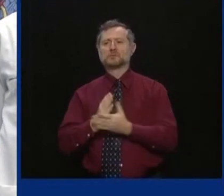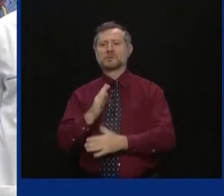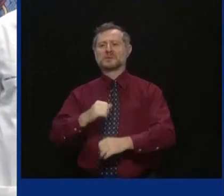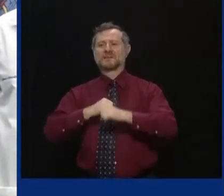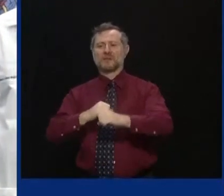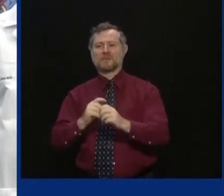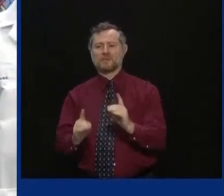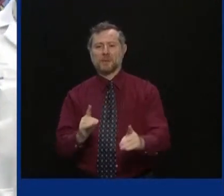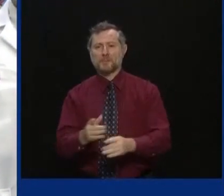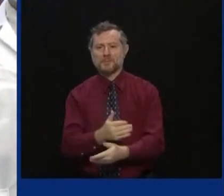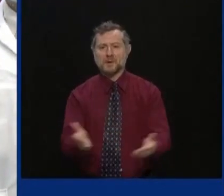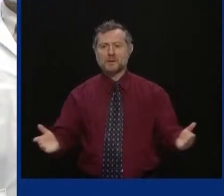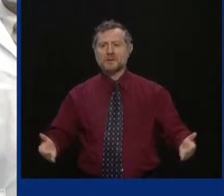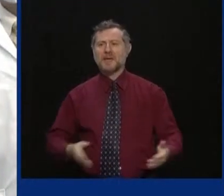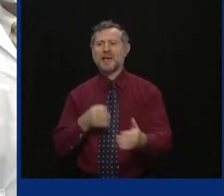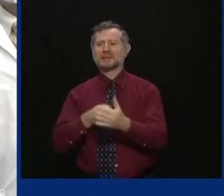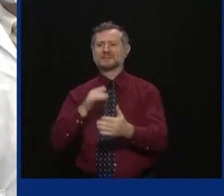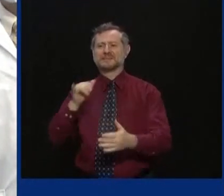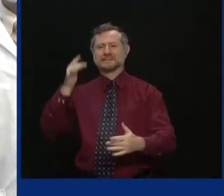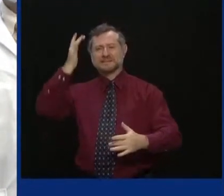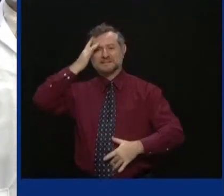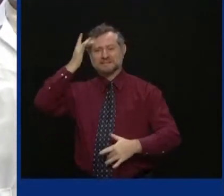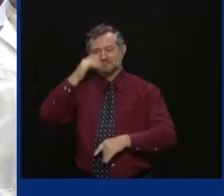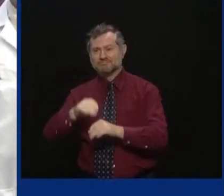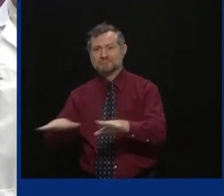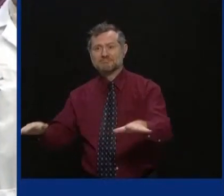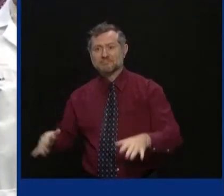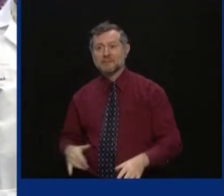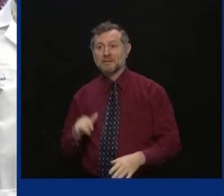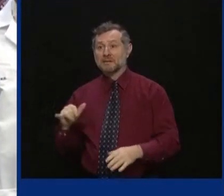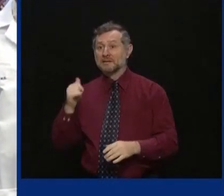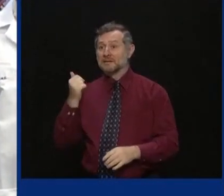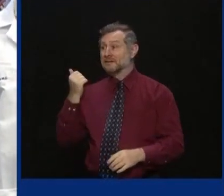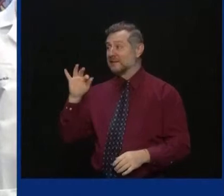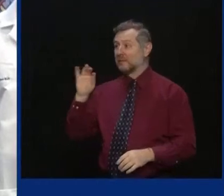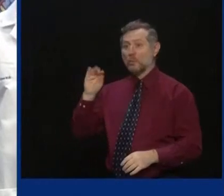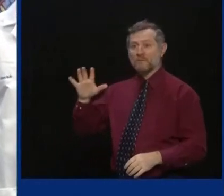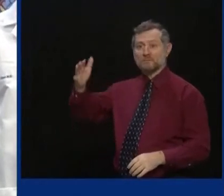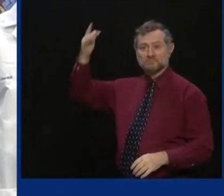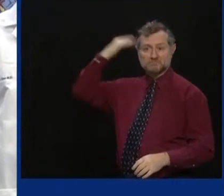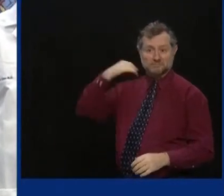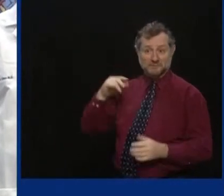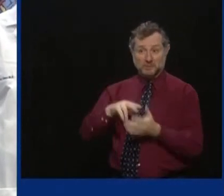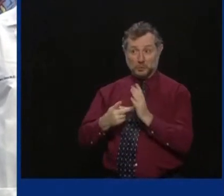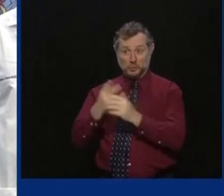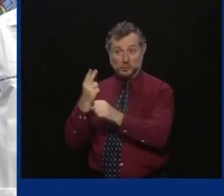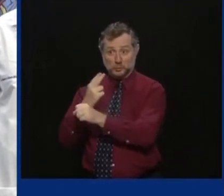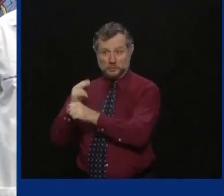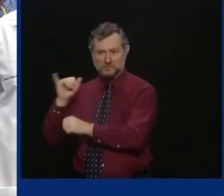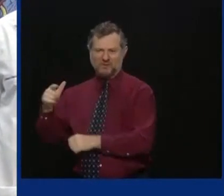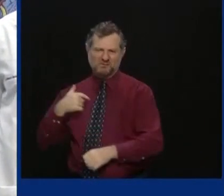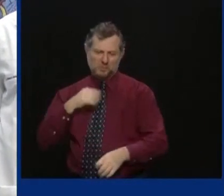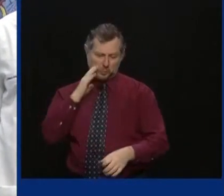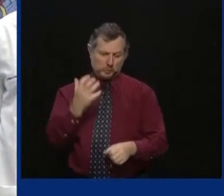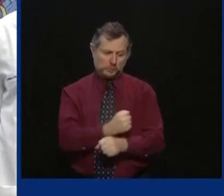THAT SAID COMMUNITIES HAVE A RIGHT TO SELF-DEFENSE TO DEFEND OUR PEOPLE AGAINST A GLOBAL